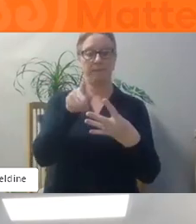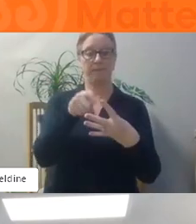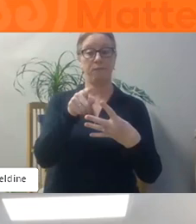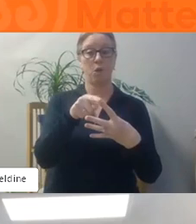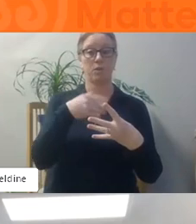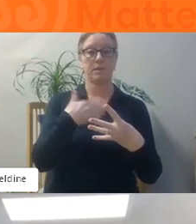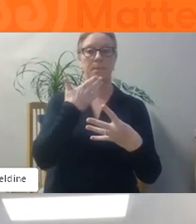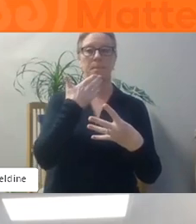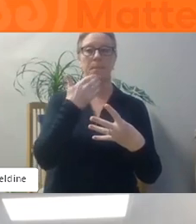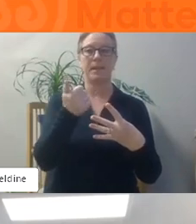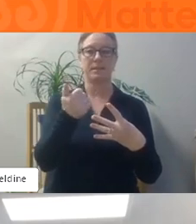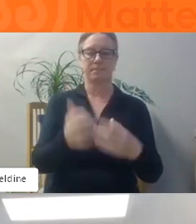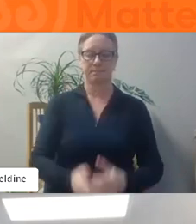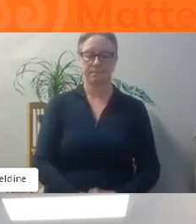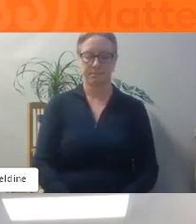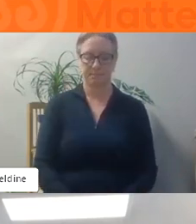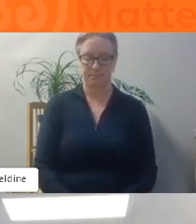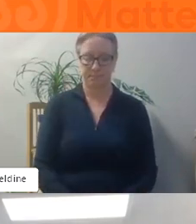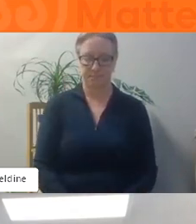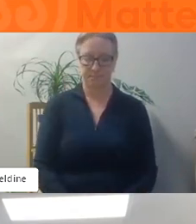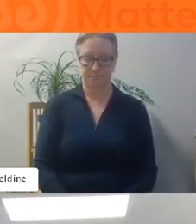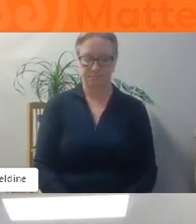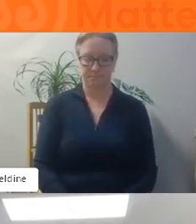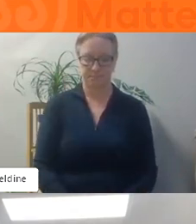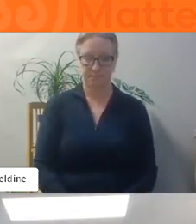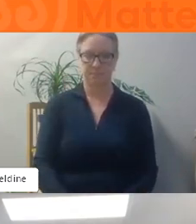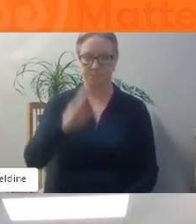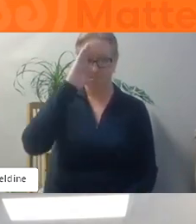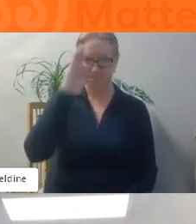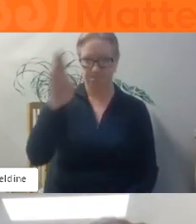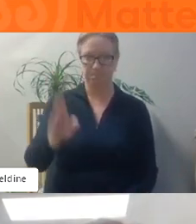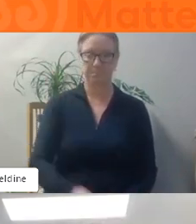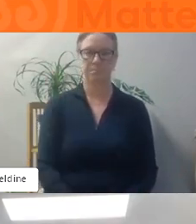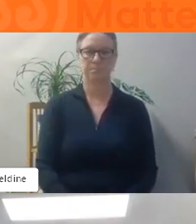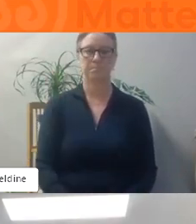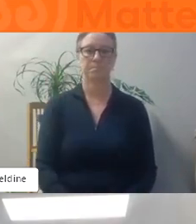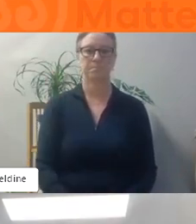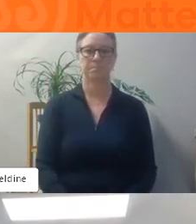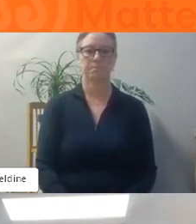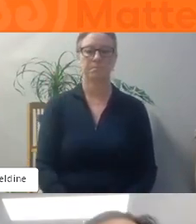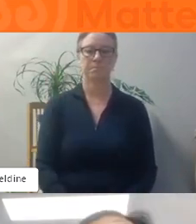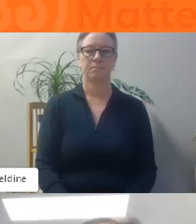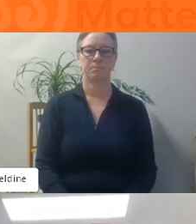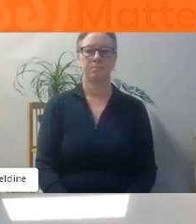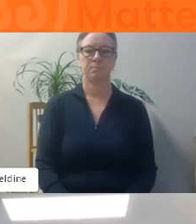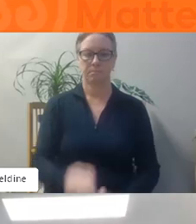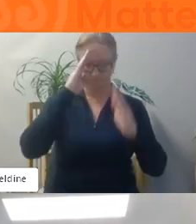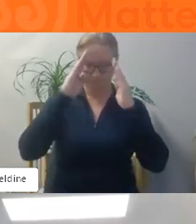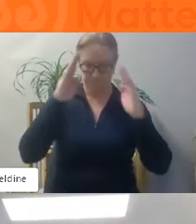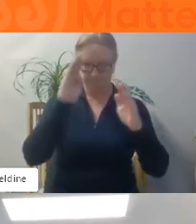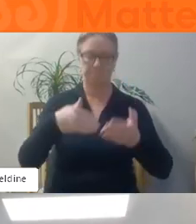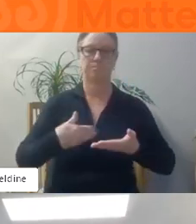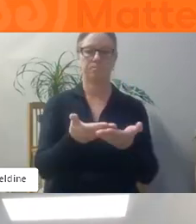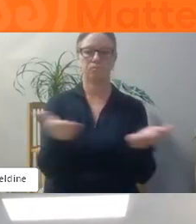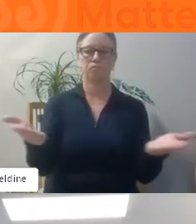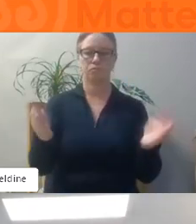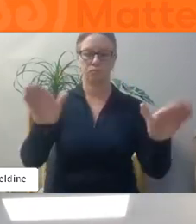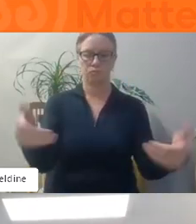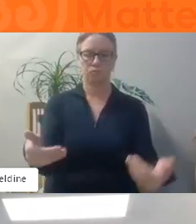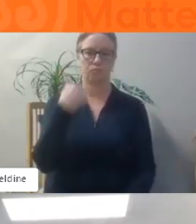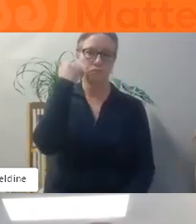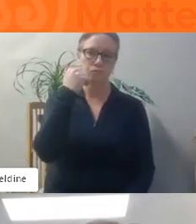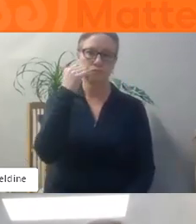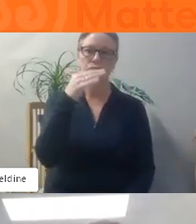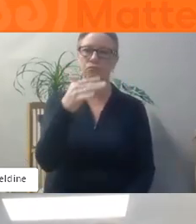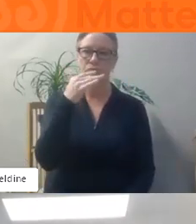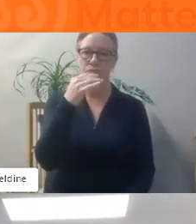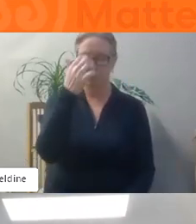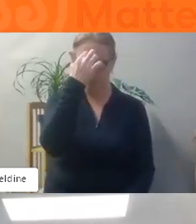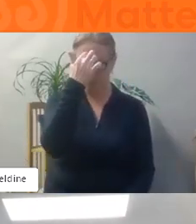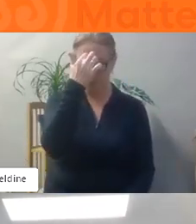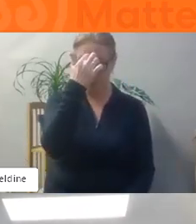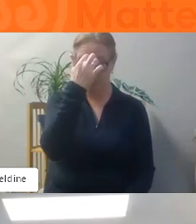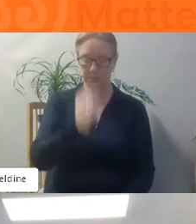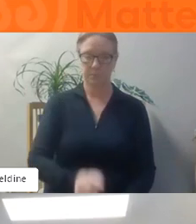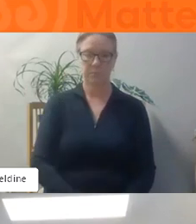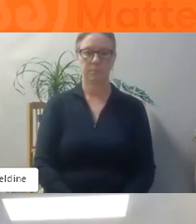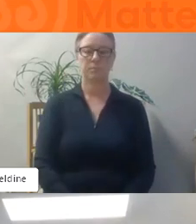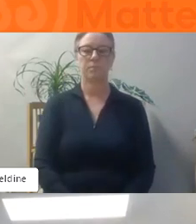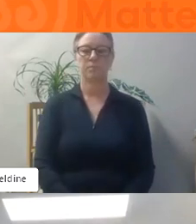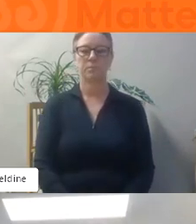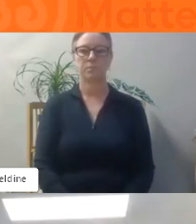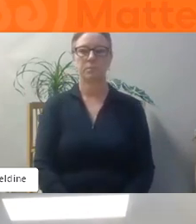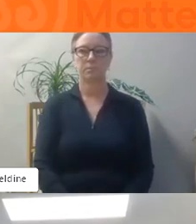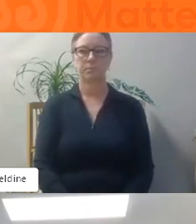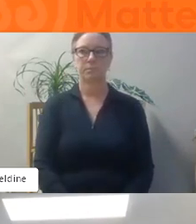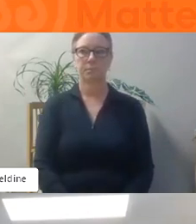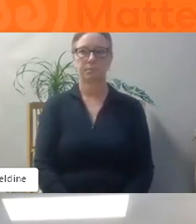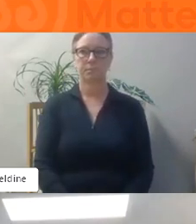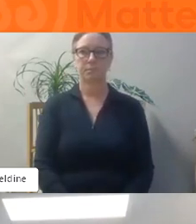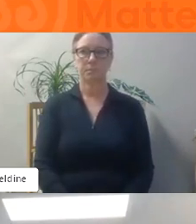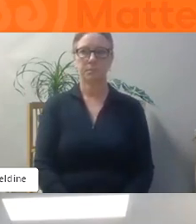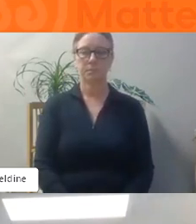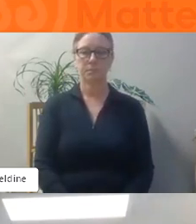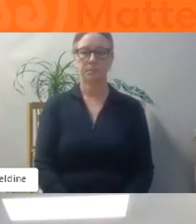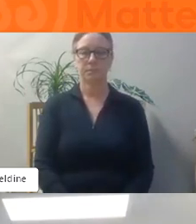that would be fantastic. Kia ora Sean. Tēnā koutou kua hui mai nei